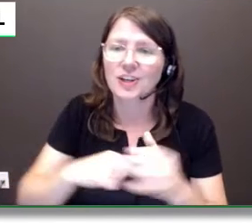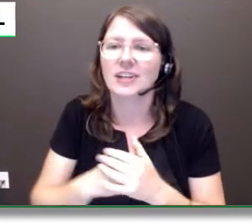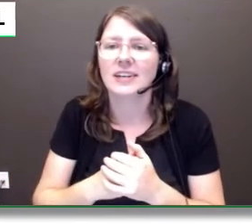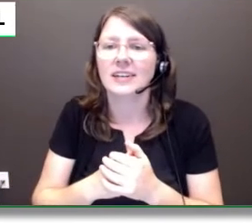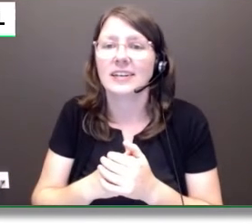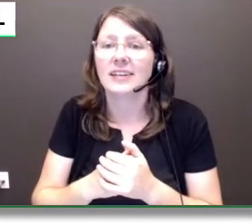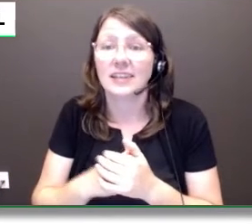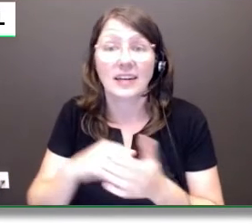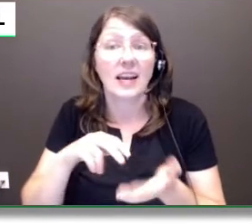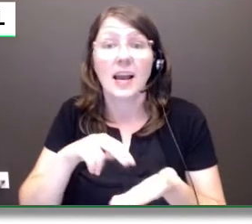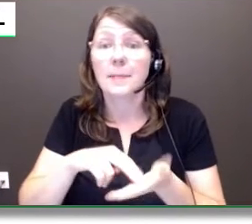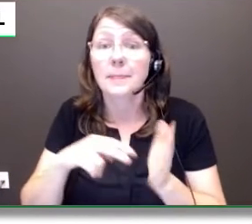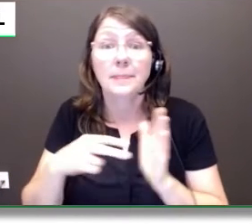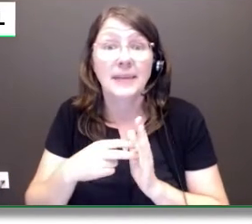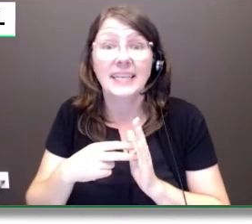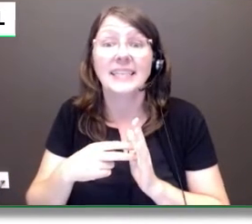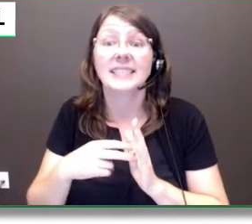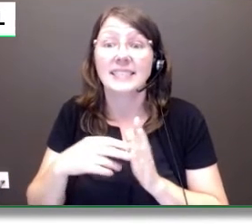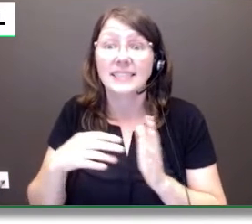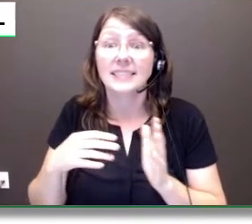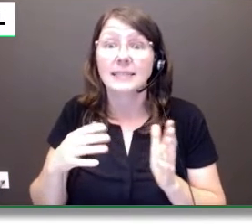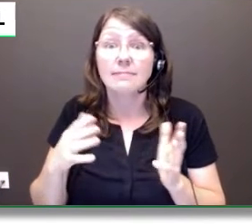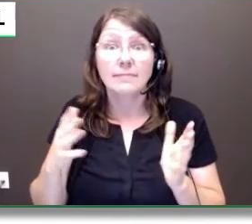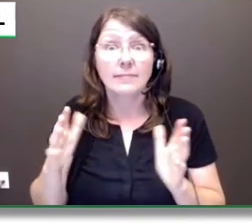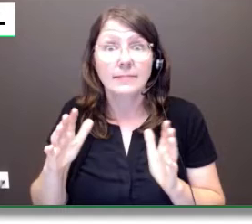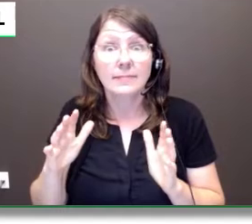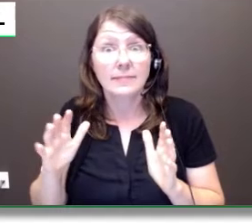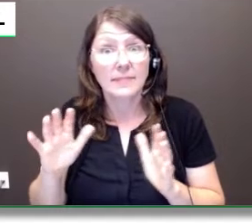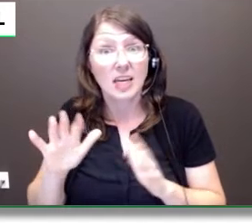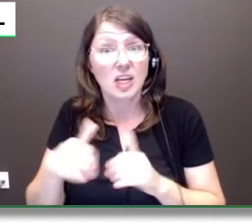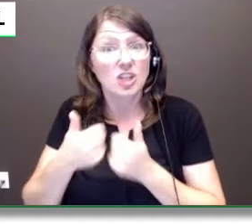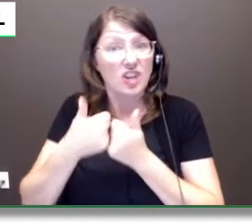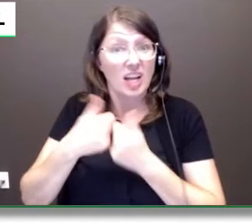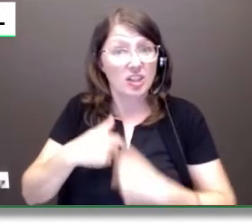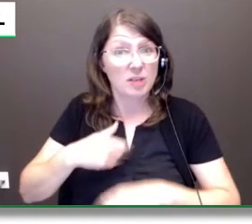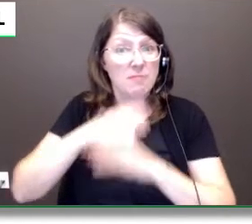we get to that point of direction where inclusive is important